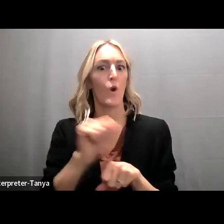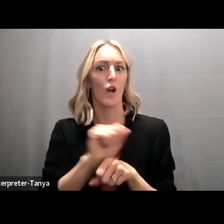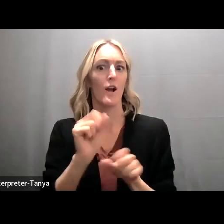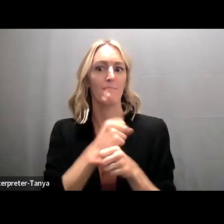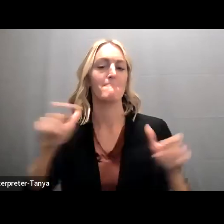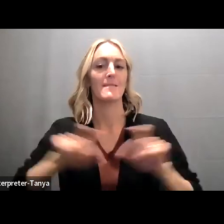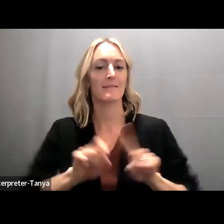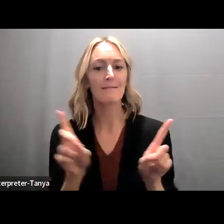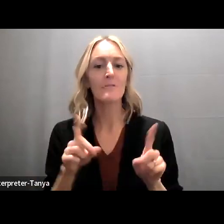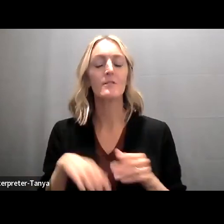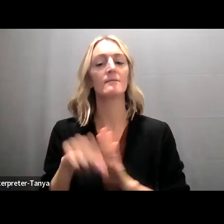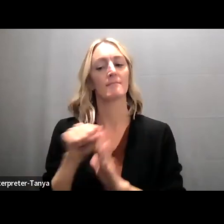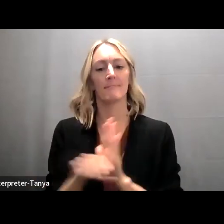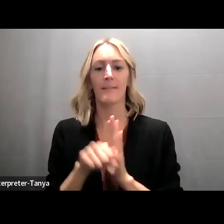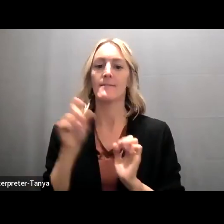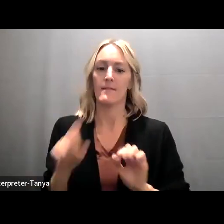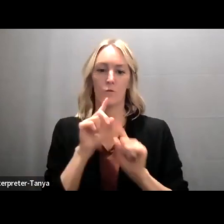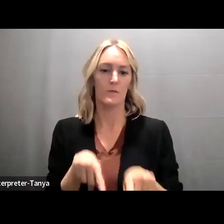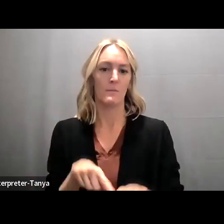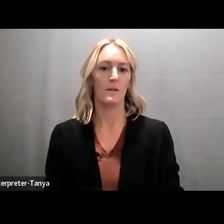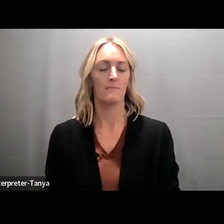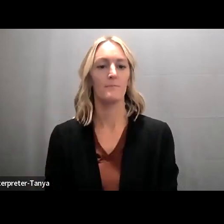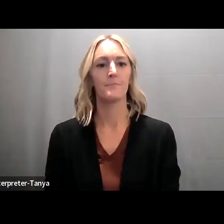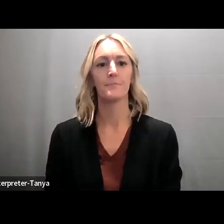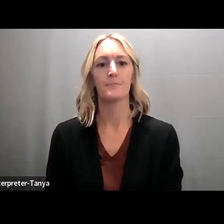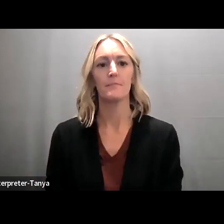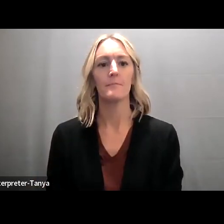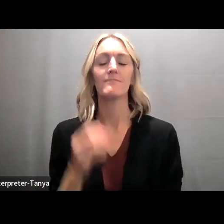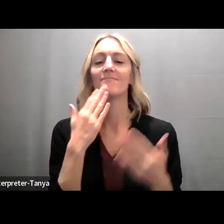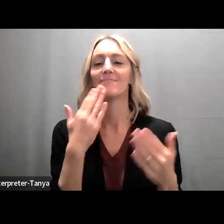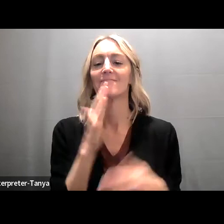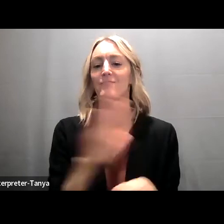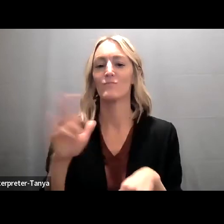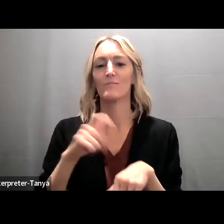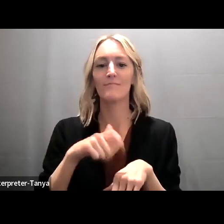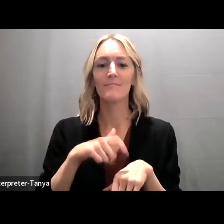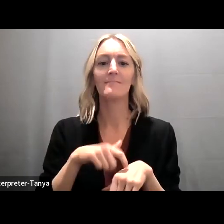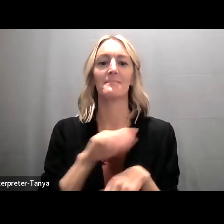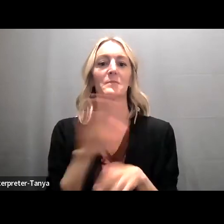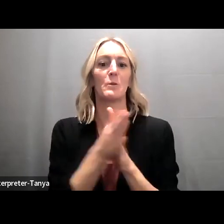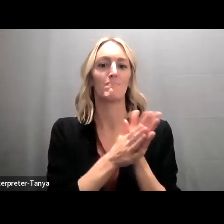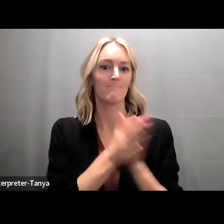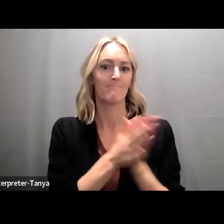How states are going to have to respond to that. I appreciate your time, your interest. I'm really glad you're here.